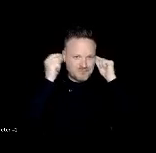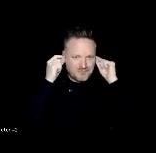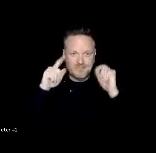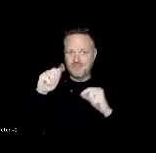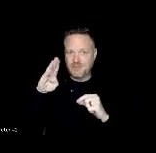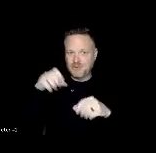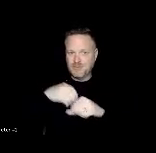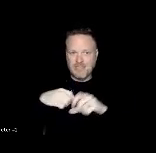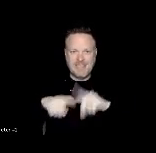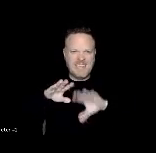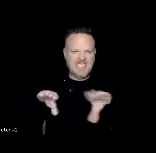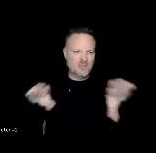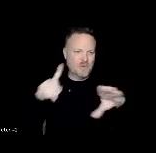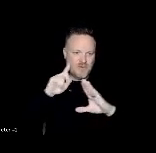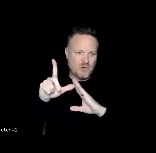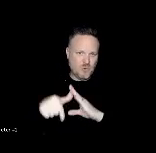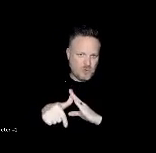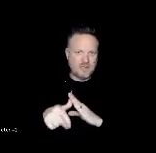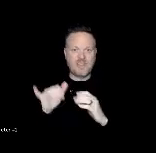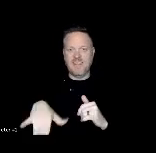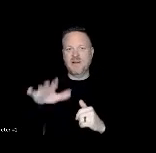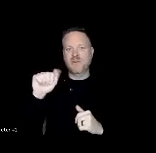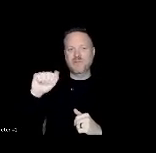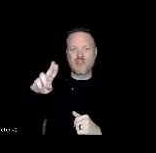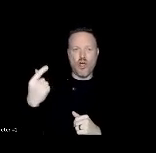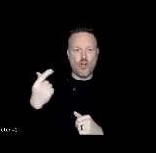You can't go swimming for a while. It was August. You can go swimming, right.